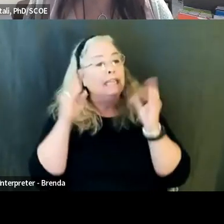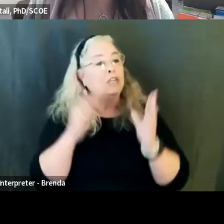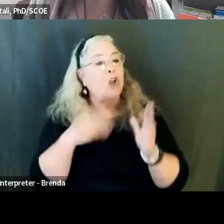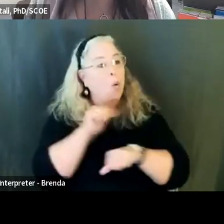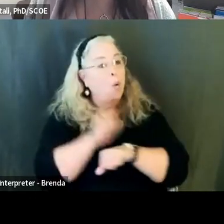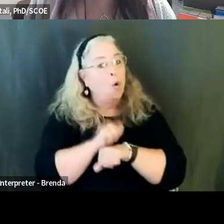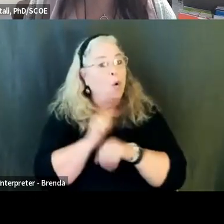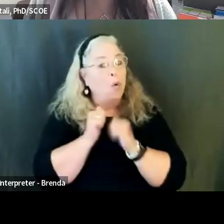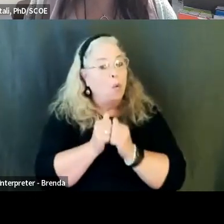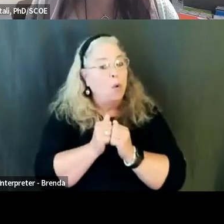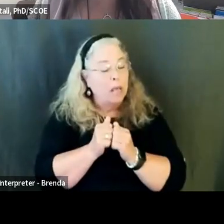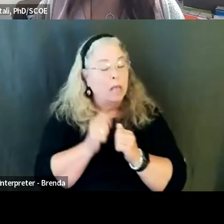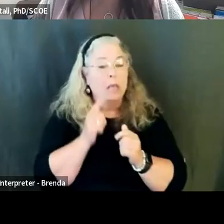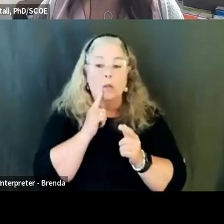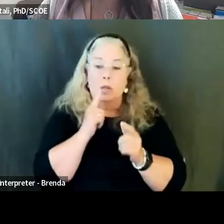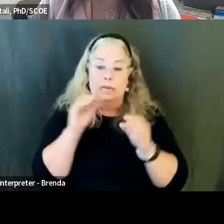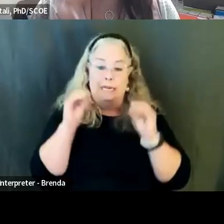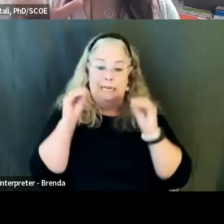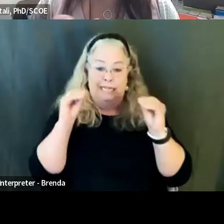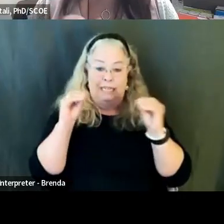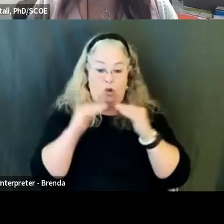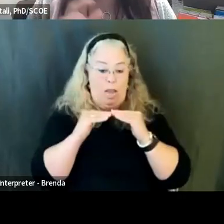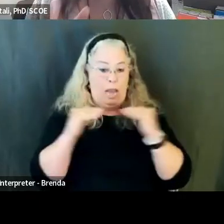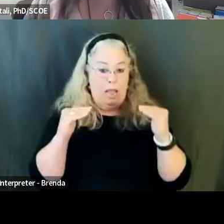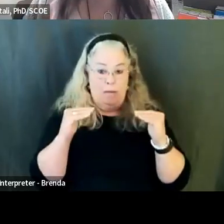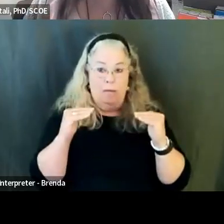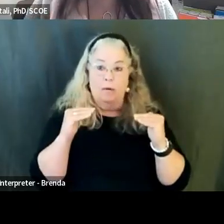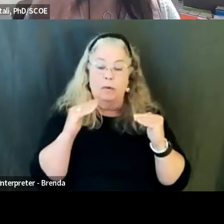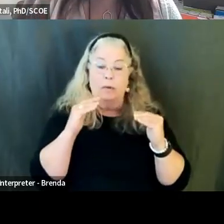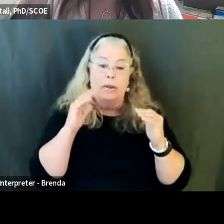we're working with the at the teacher level in terms of here are activities and things that